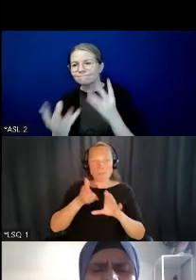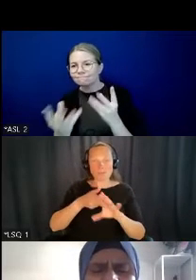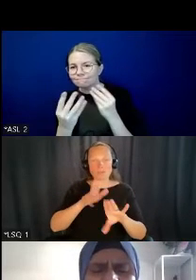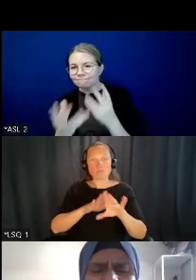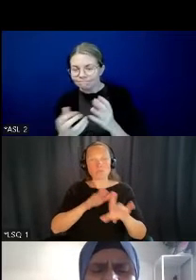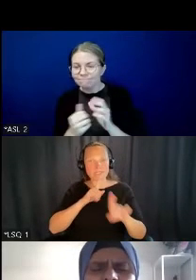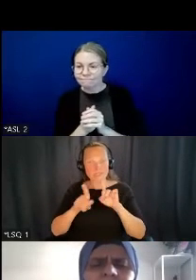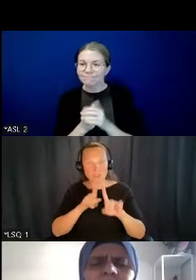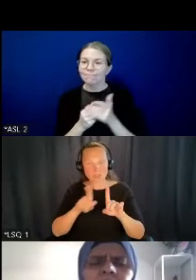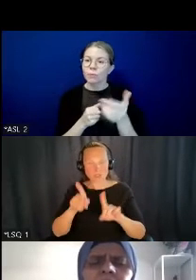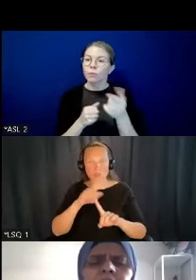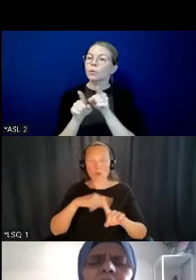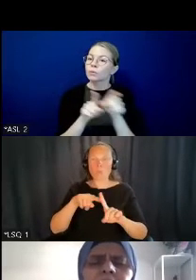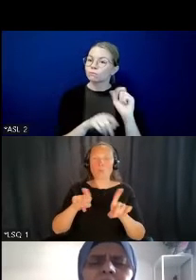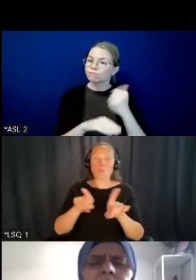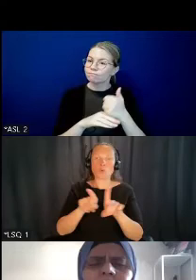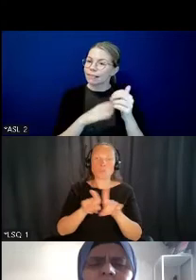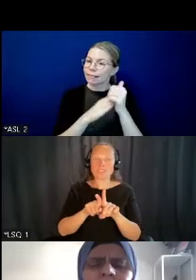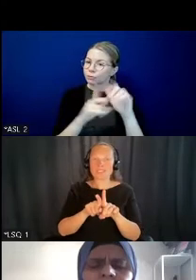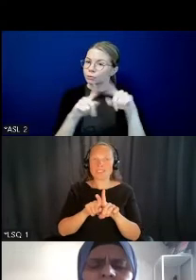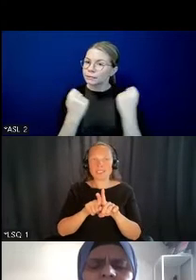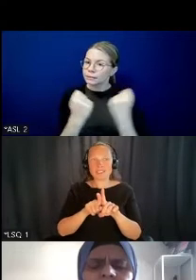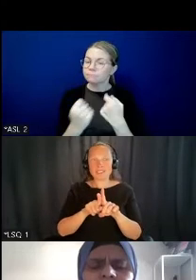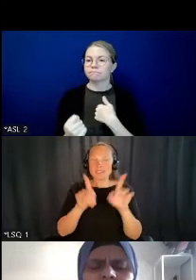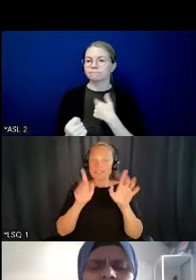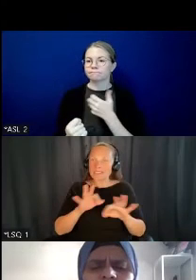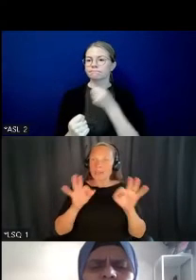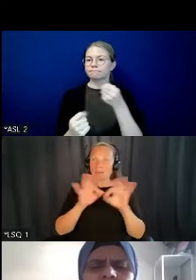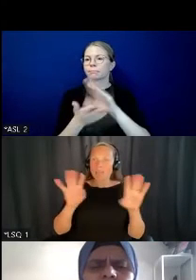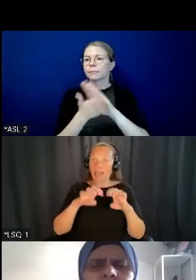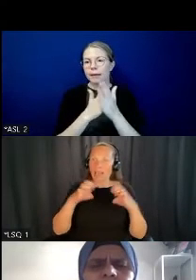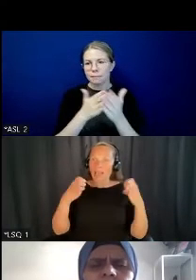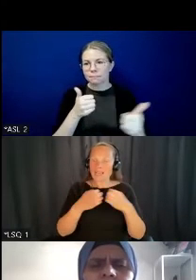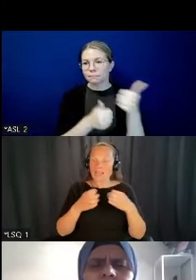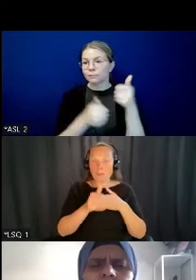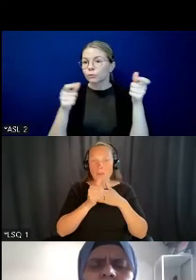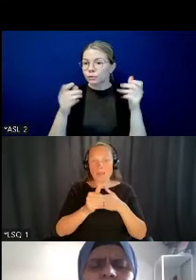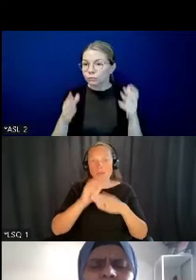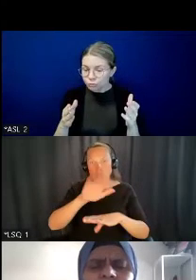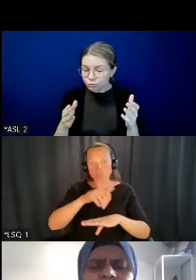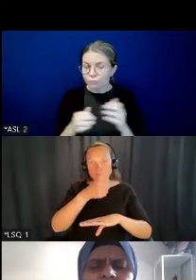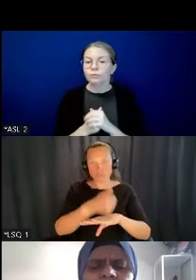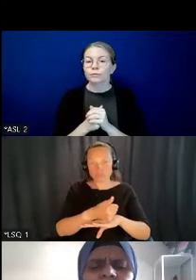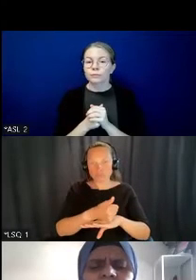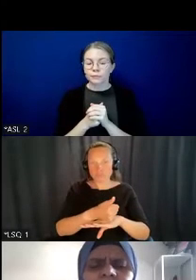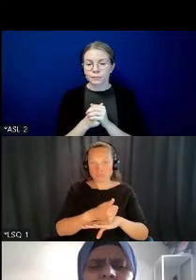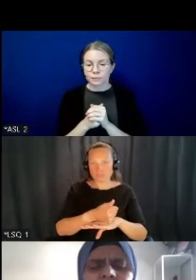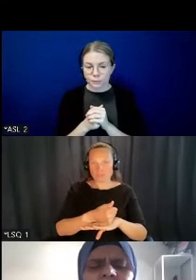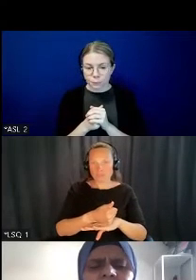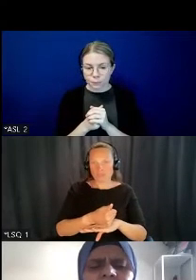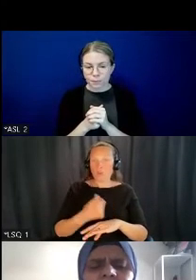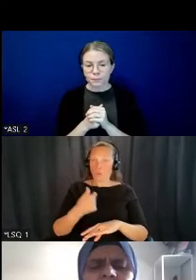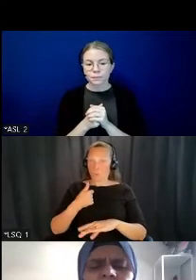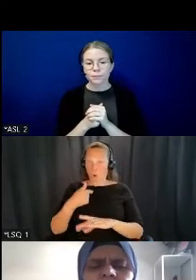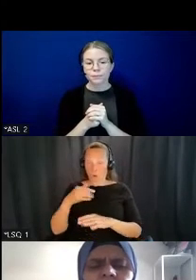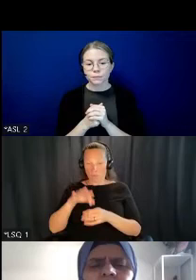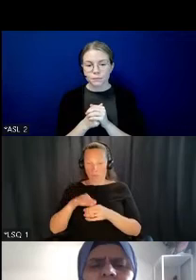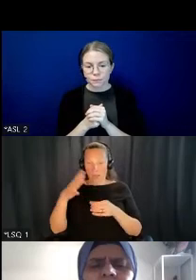A LEADERSHIP TEAM. I WAS BROUGHT ON BOARD AS NATIONAL DIRECTOR. MEANWHILE, WE HAD A MINISTER,